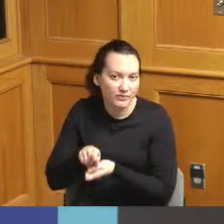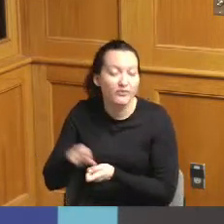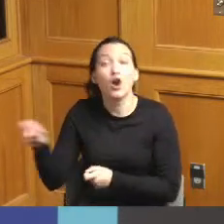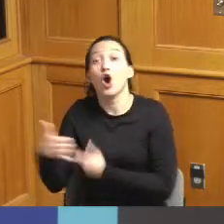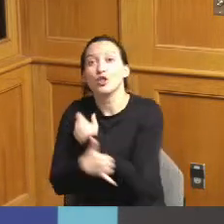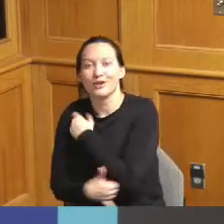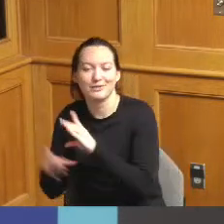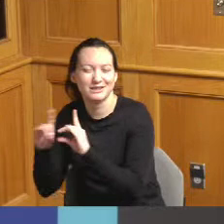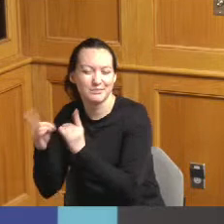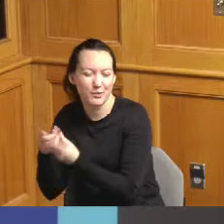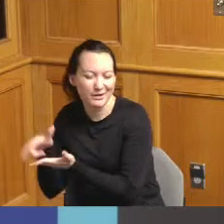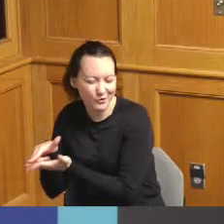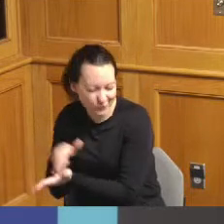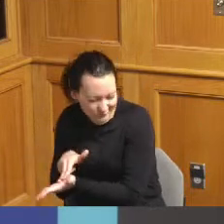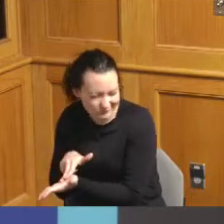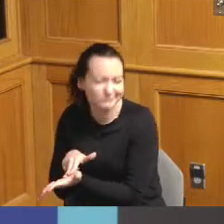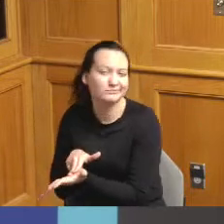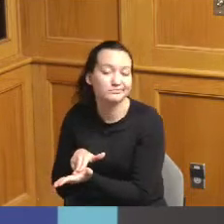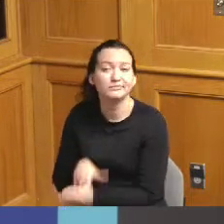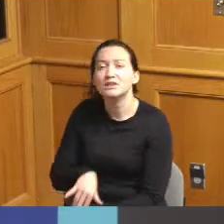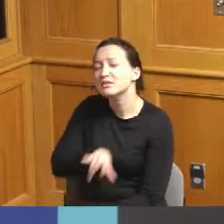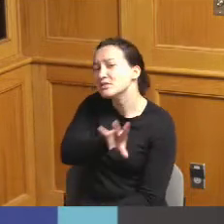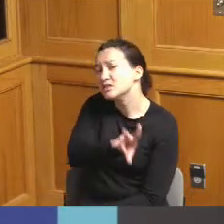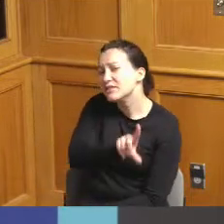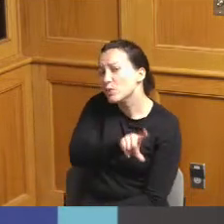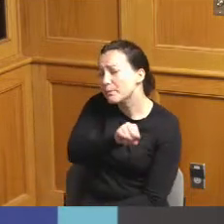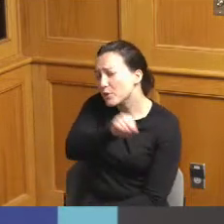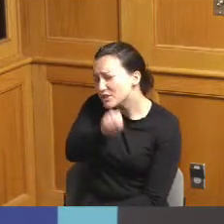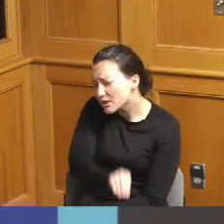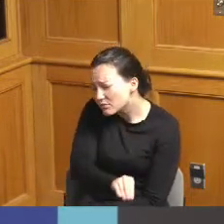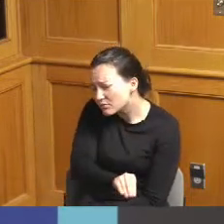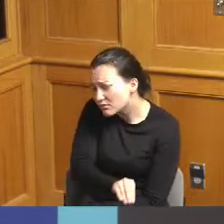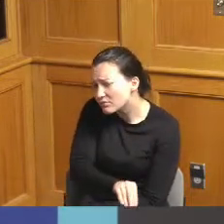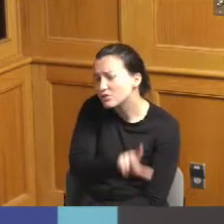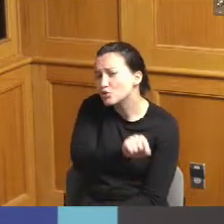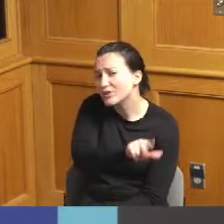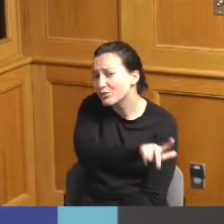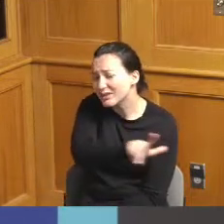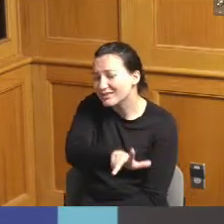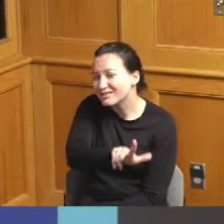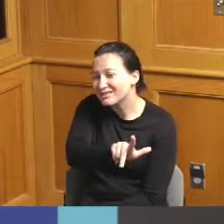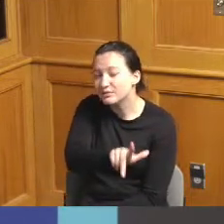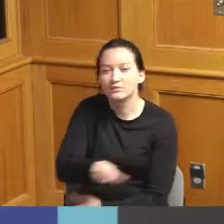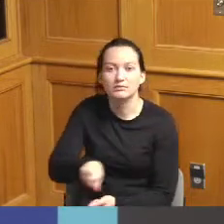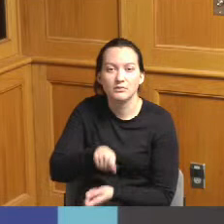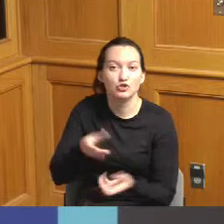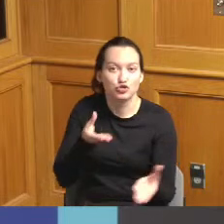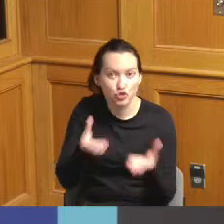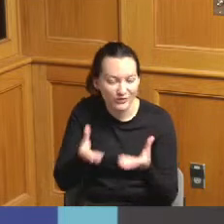department contracts and then 71 of the 2023 budget request is for services to clients